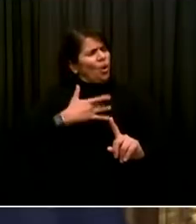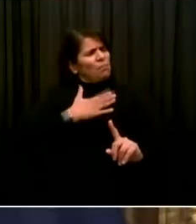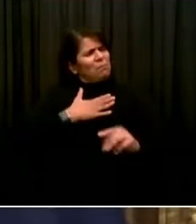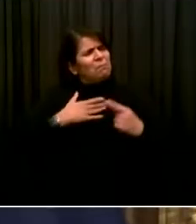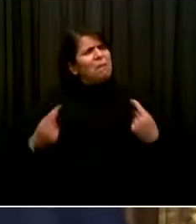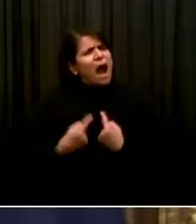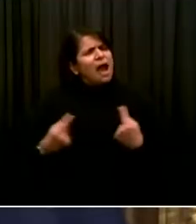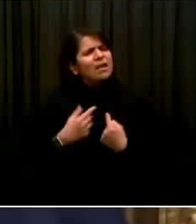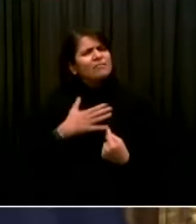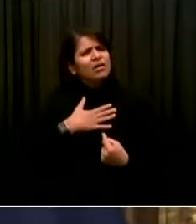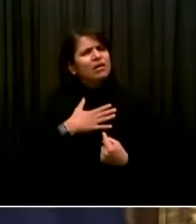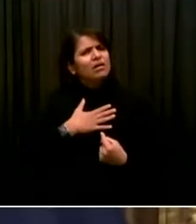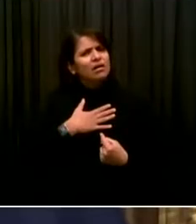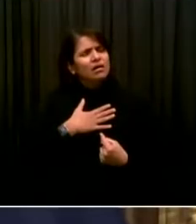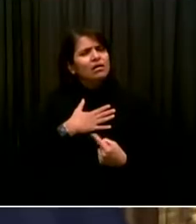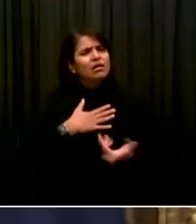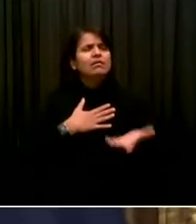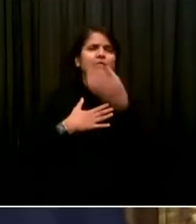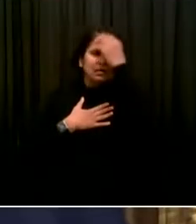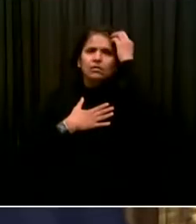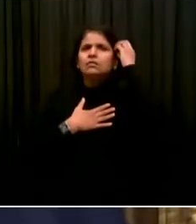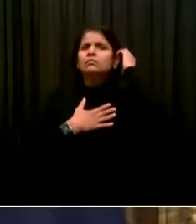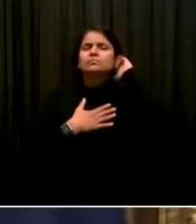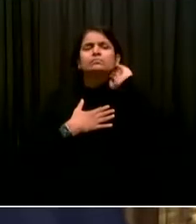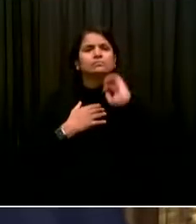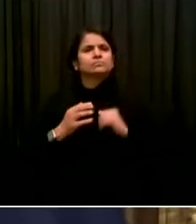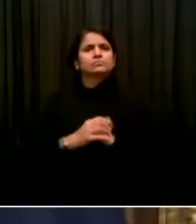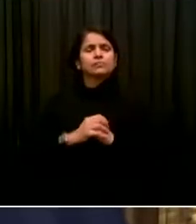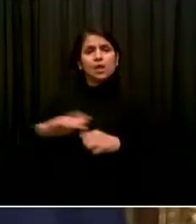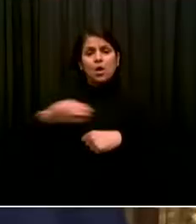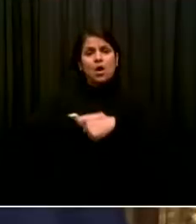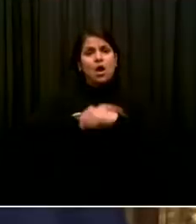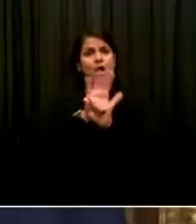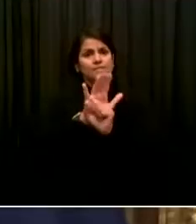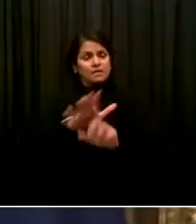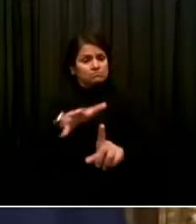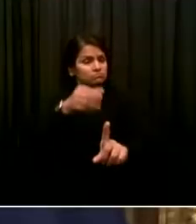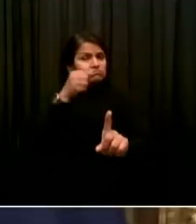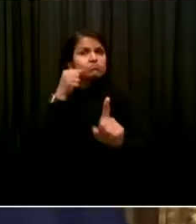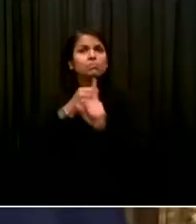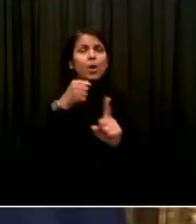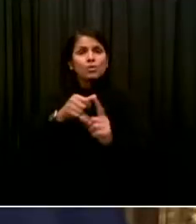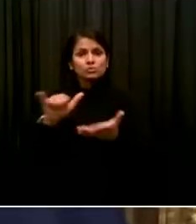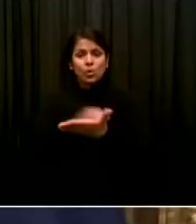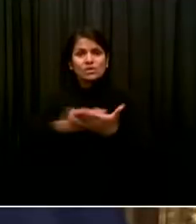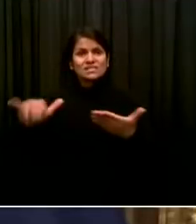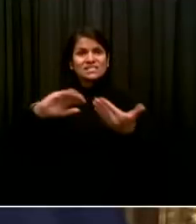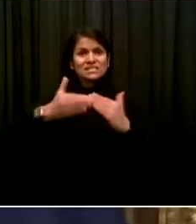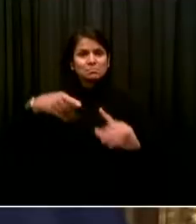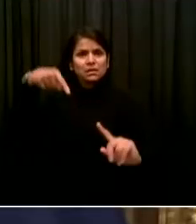OYRKC ITY PAINFULLY BUT WE ARE FAR FROM ALONE. IN THE WAKE OF